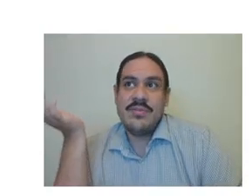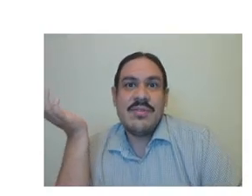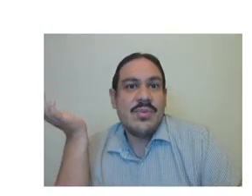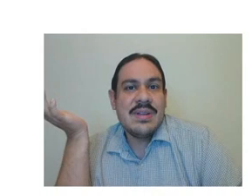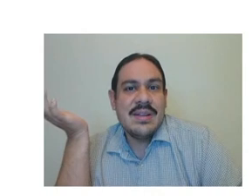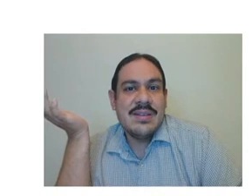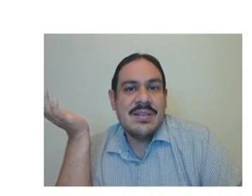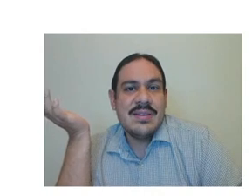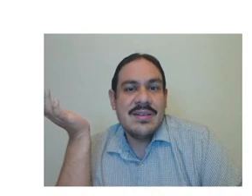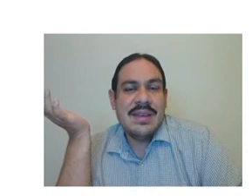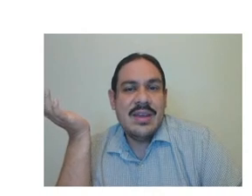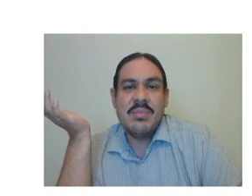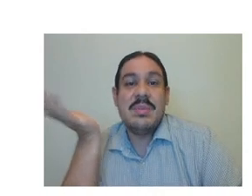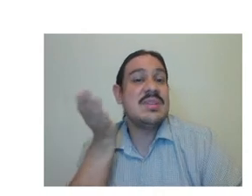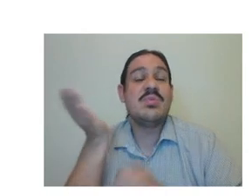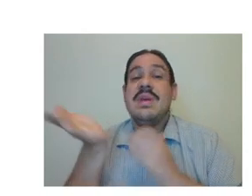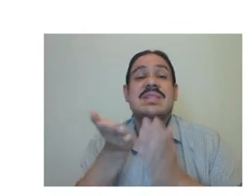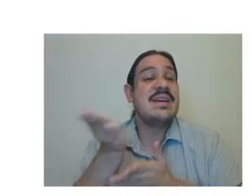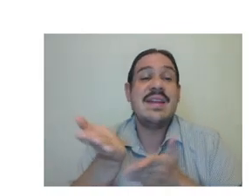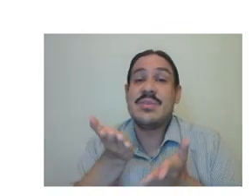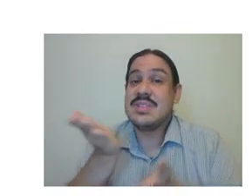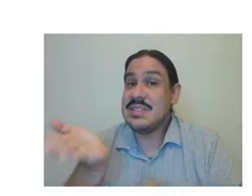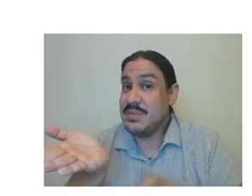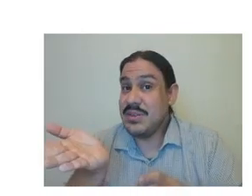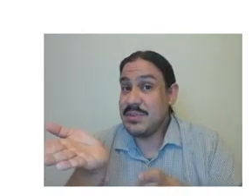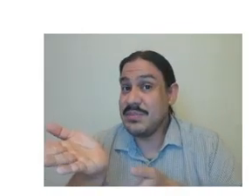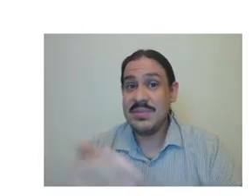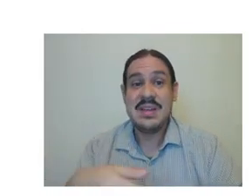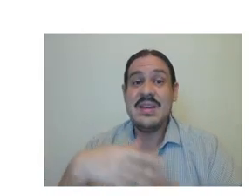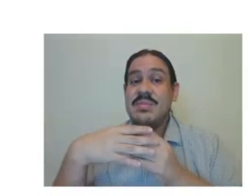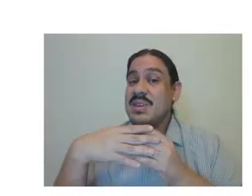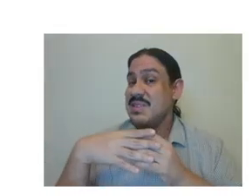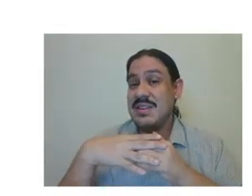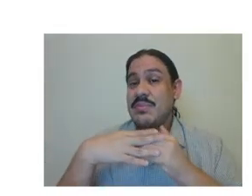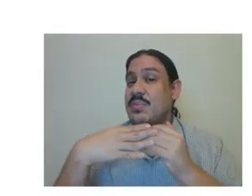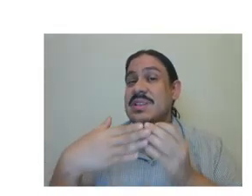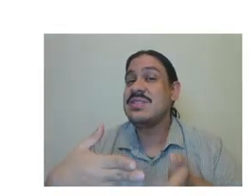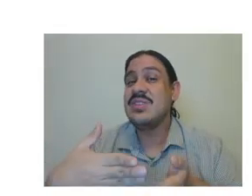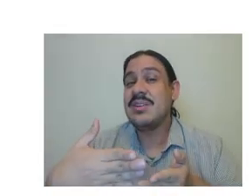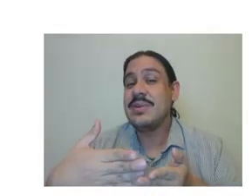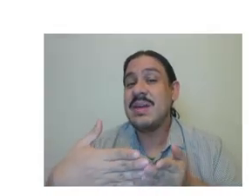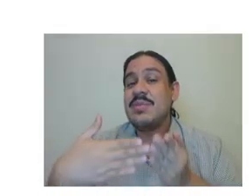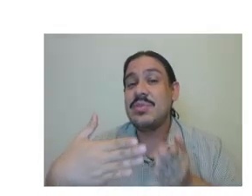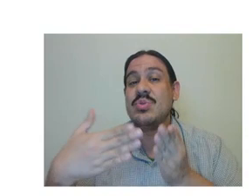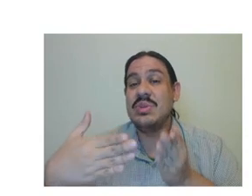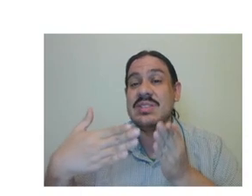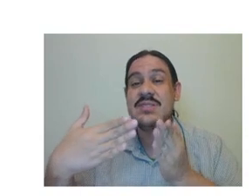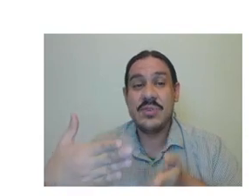cochlear implants they can help you improve your hearing but they cannot